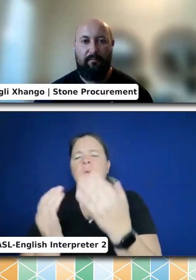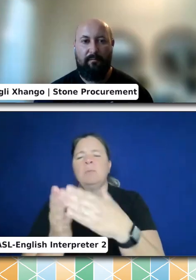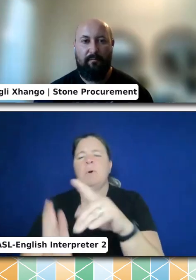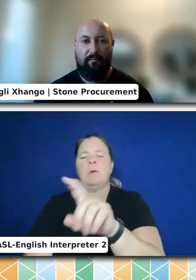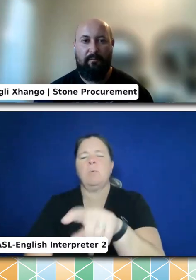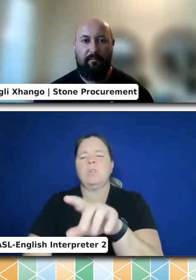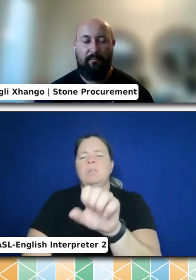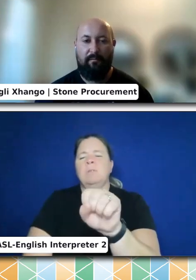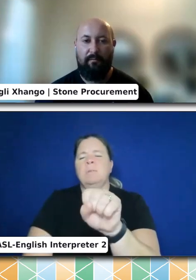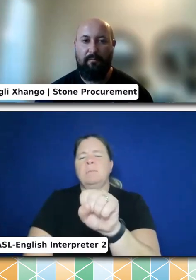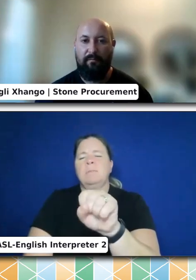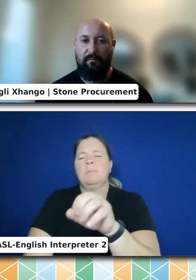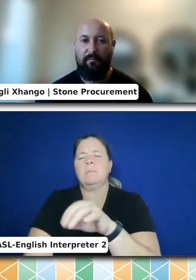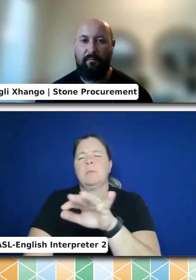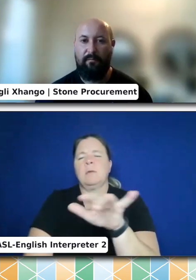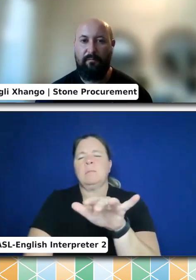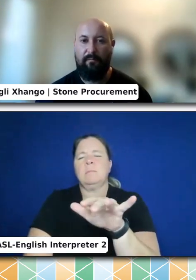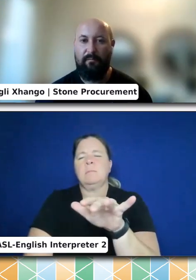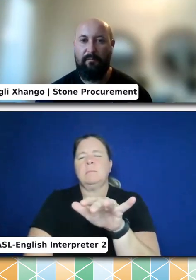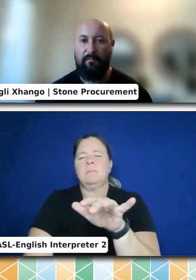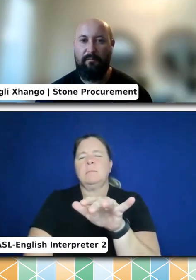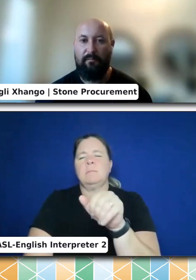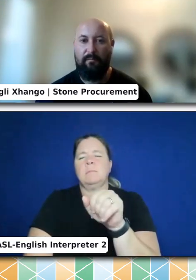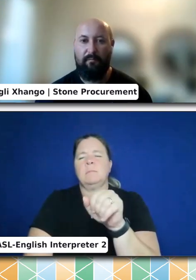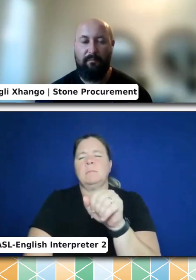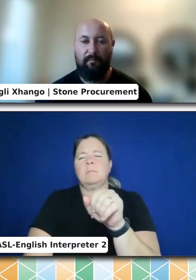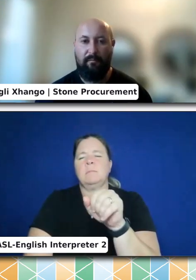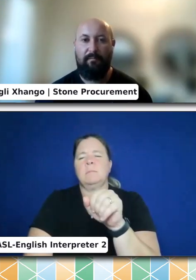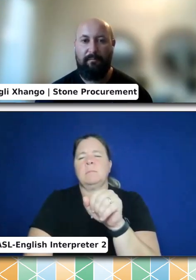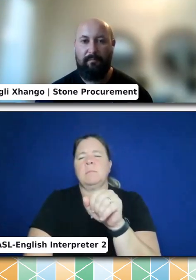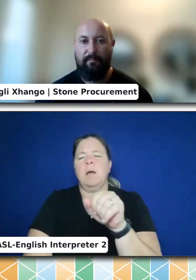Last part, question.